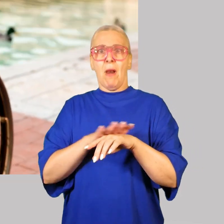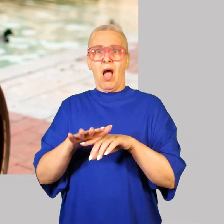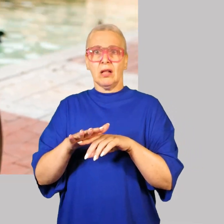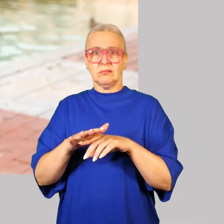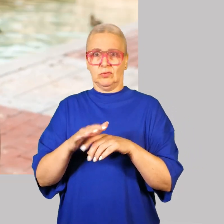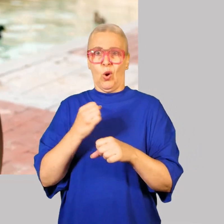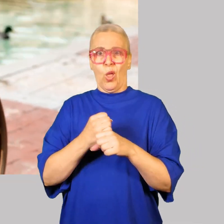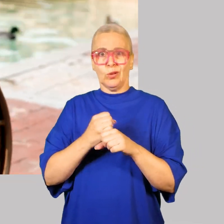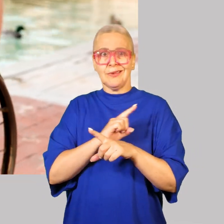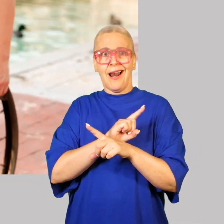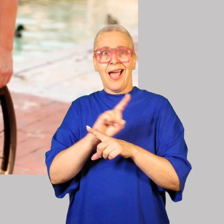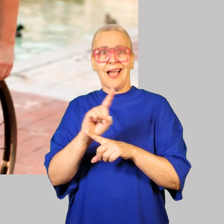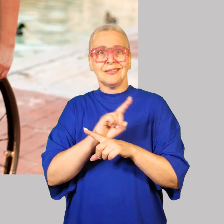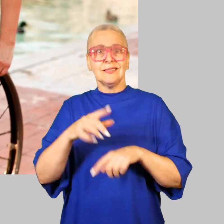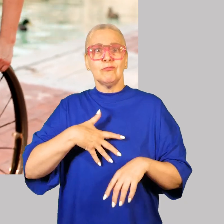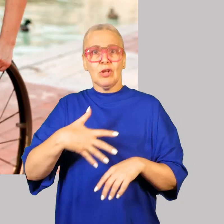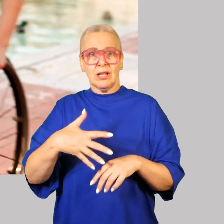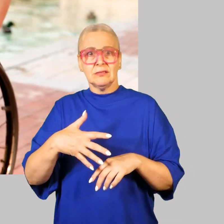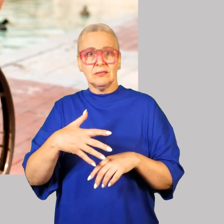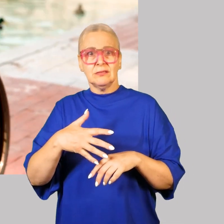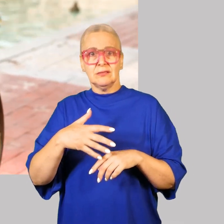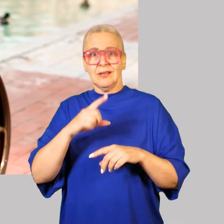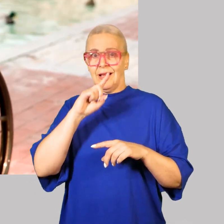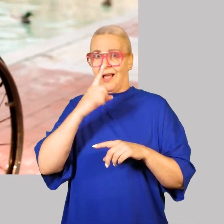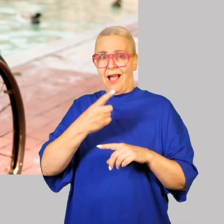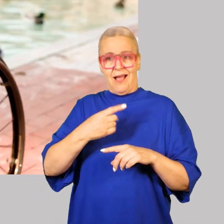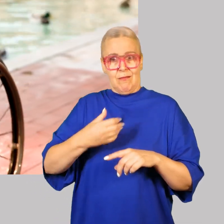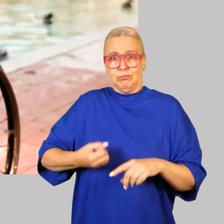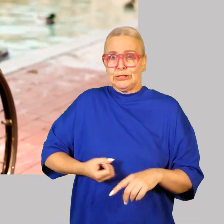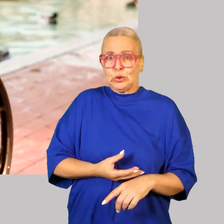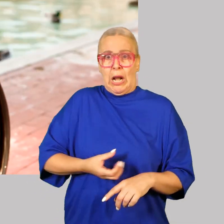when the natural insulin resistance increases.